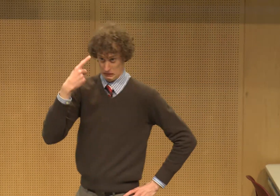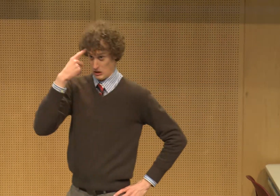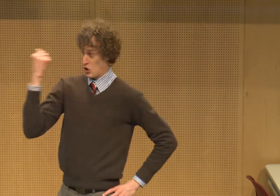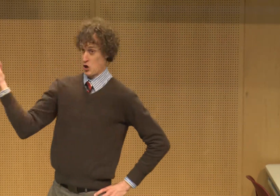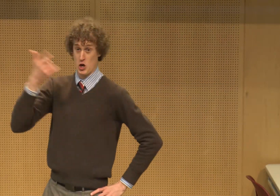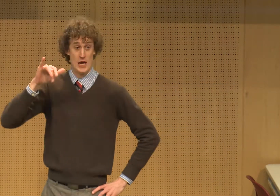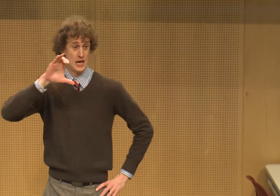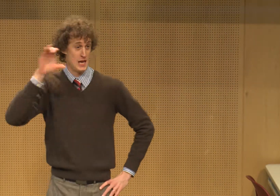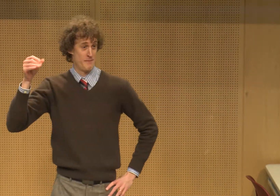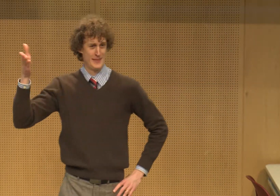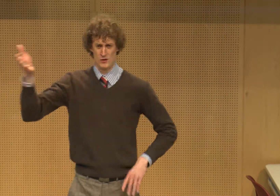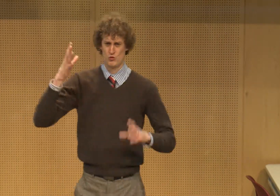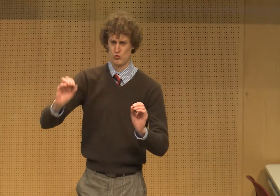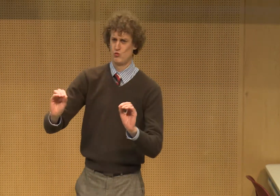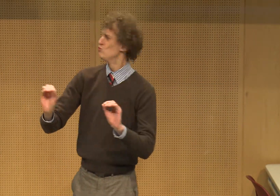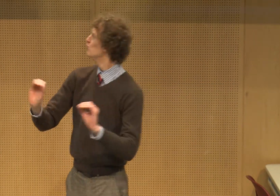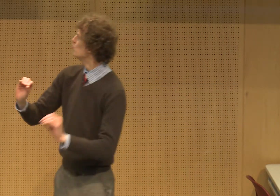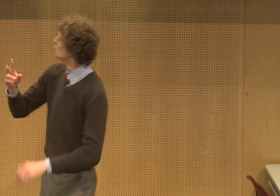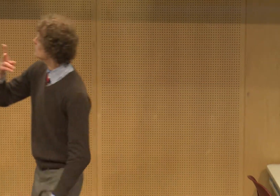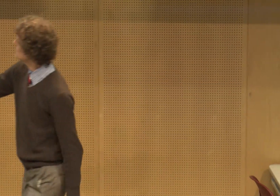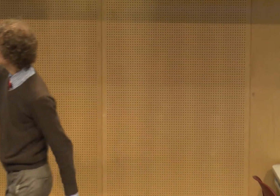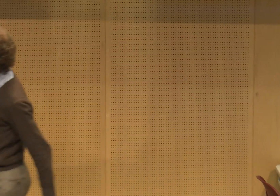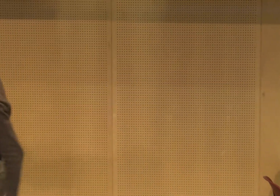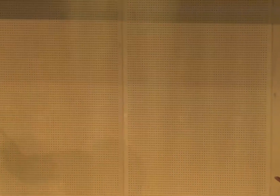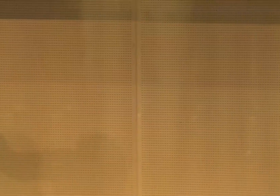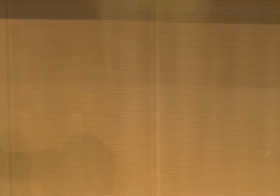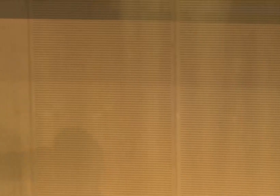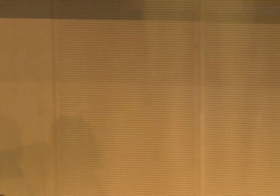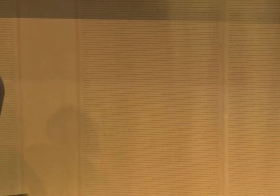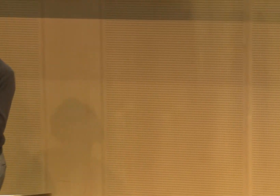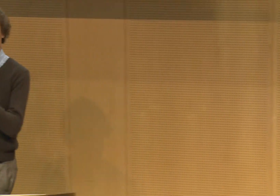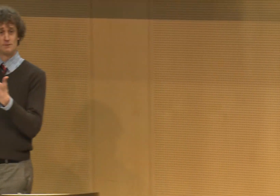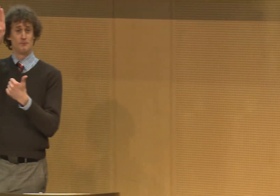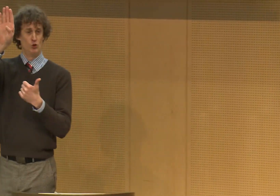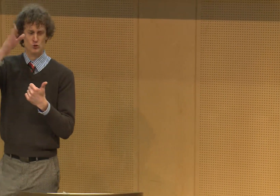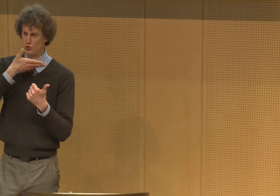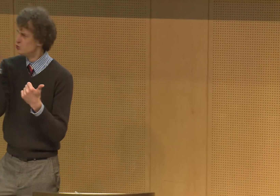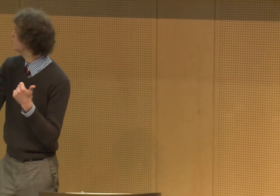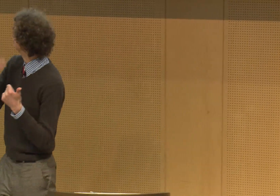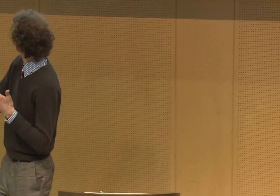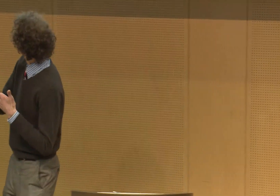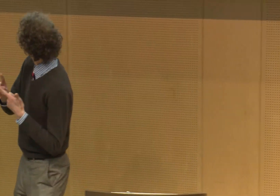Now we moved in the '80s, so you would think that there were no tech companies at that time.